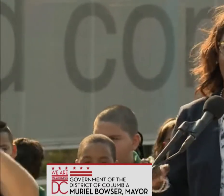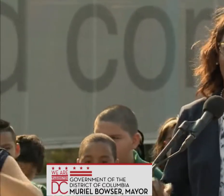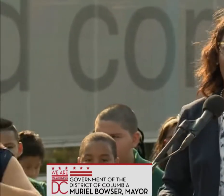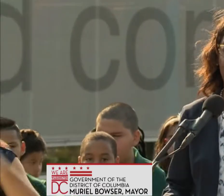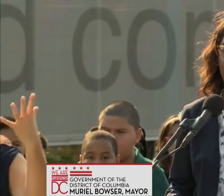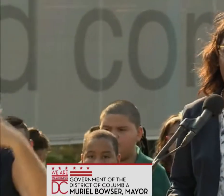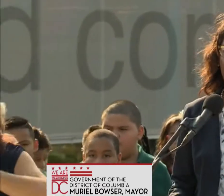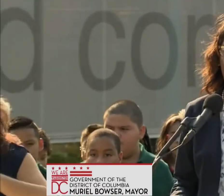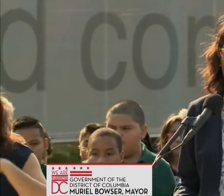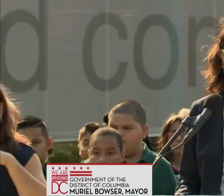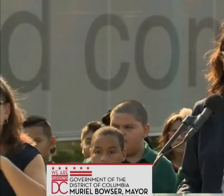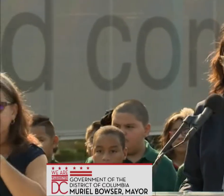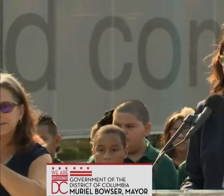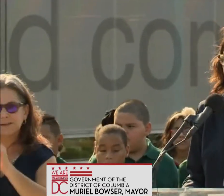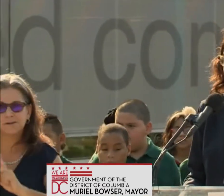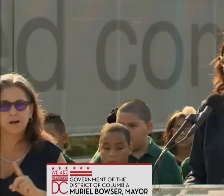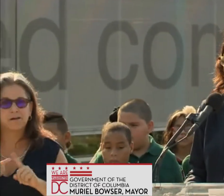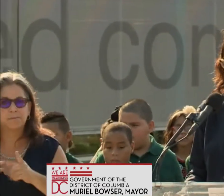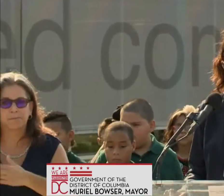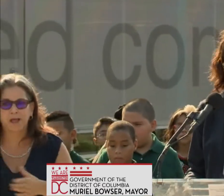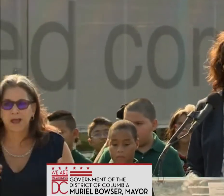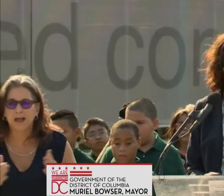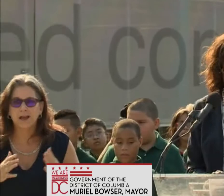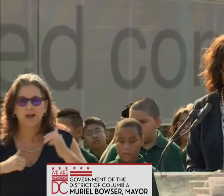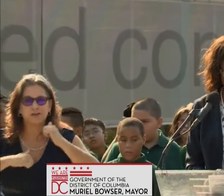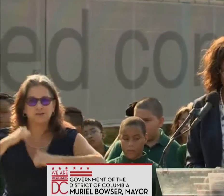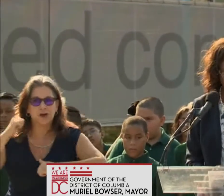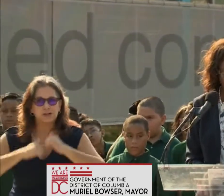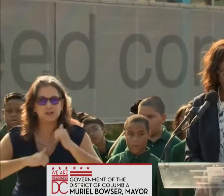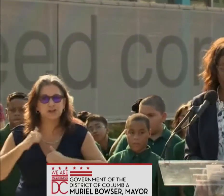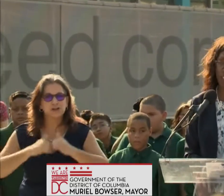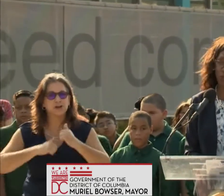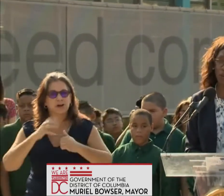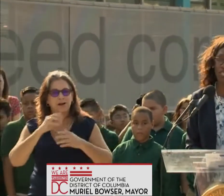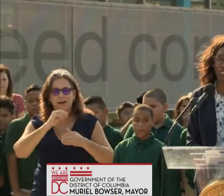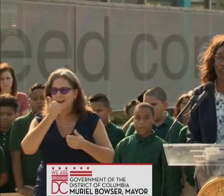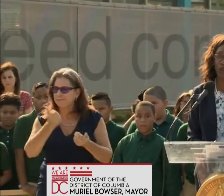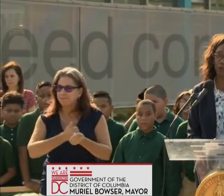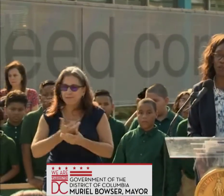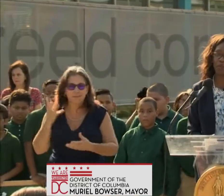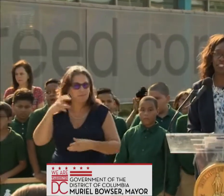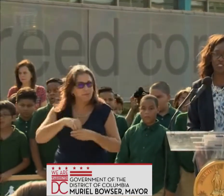delivery of memory read school to you today this is what we do we make sure